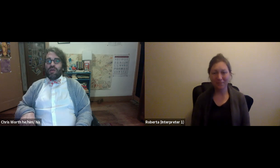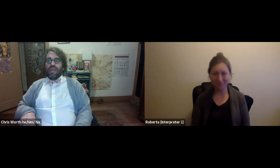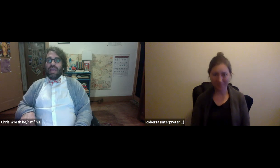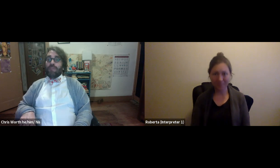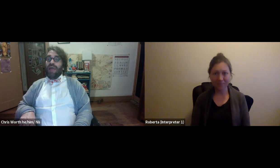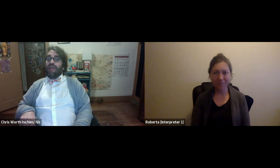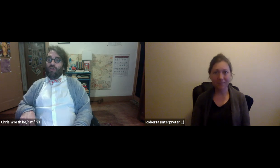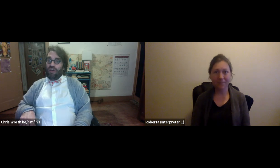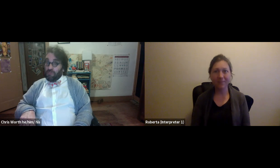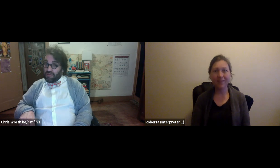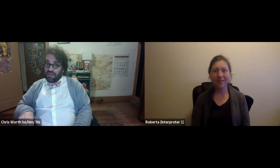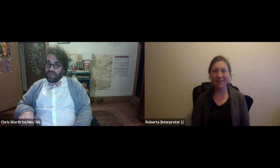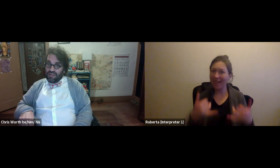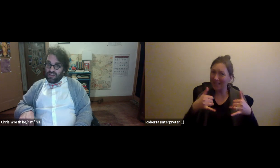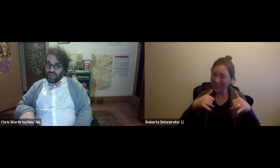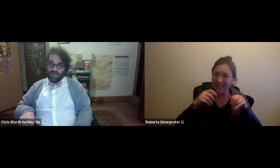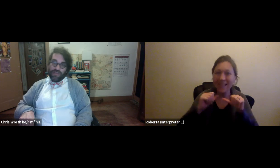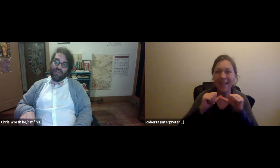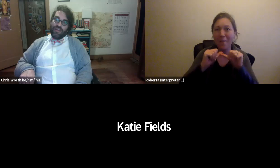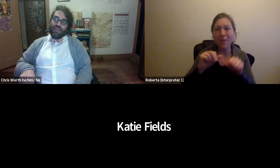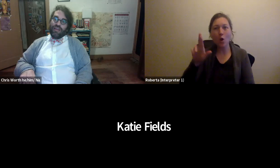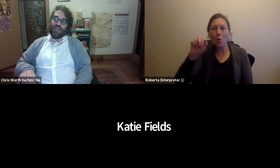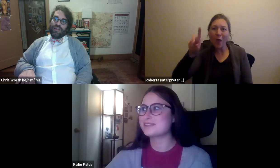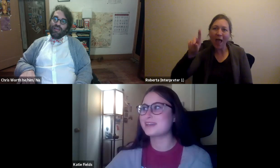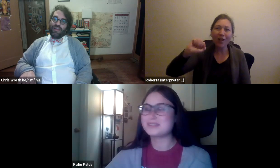Keep it radical though! >> KATIE Keep it rad YAKal, we'll sure try.